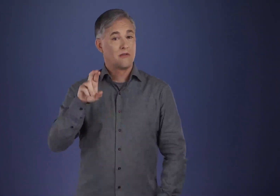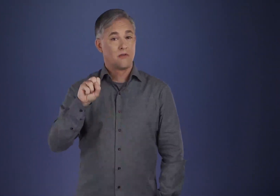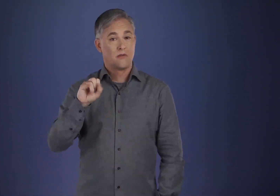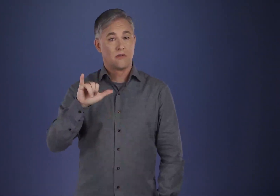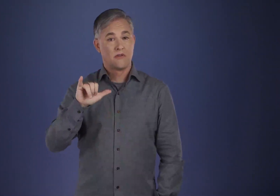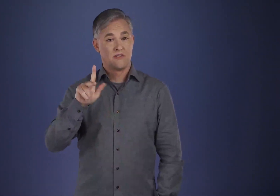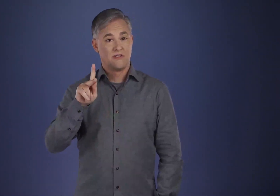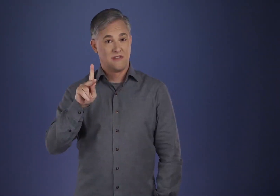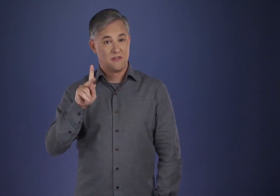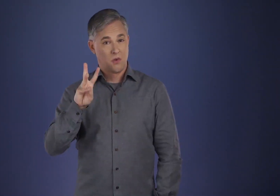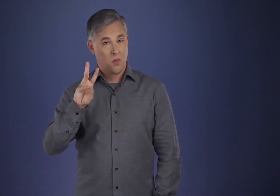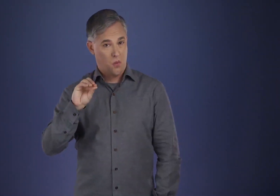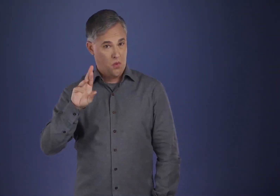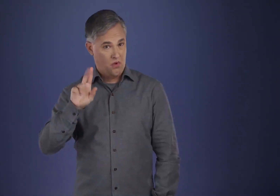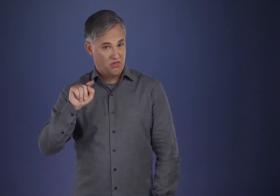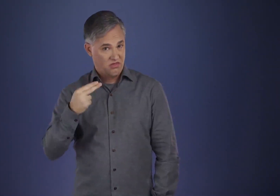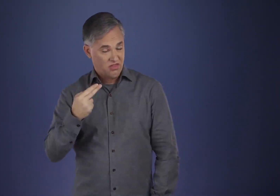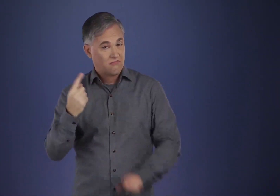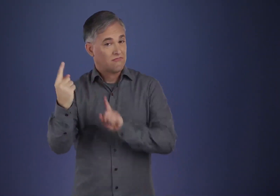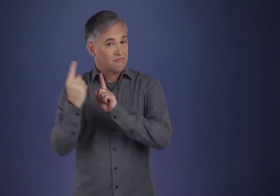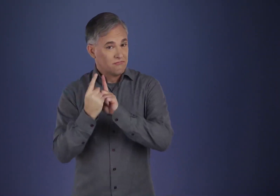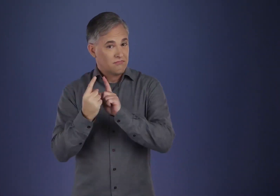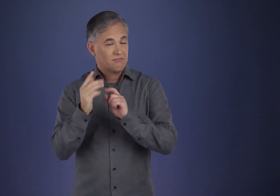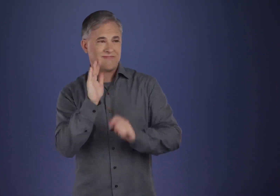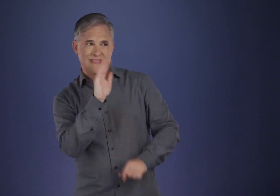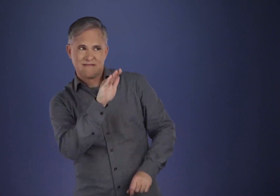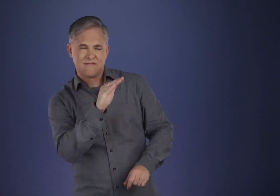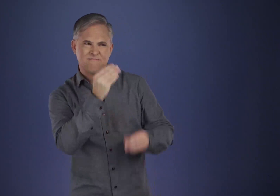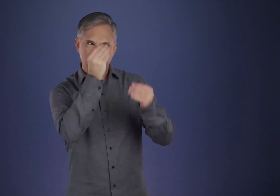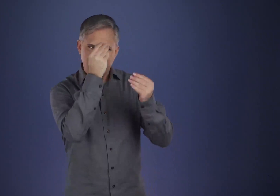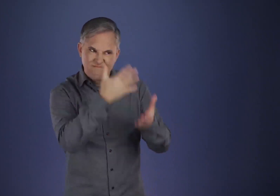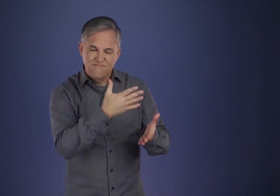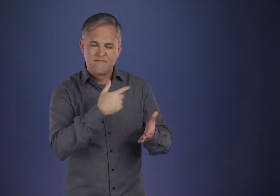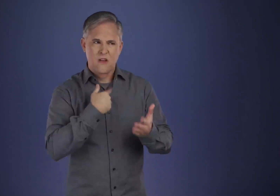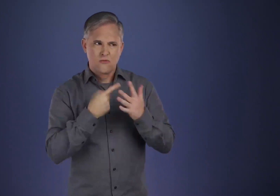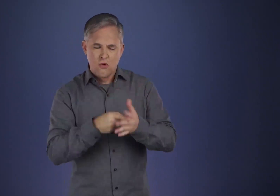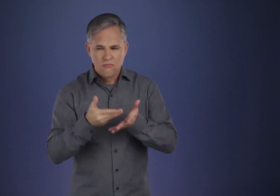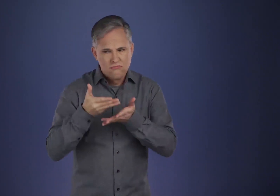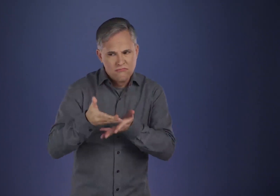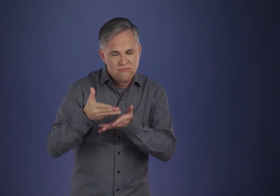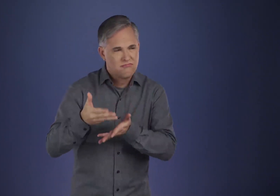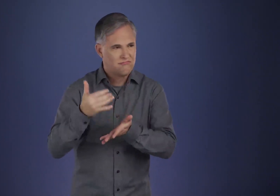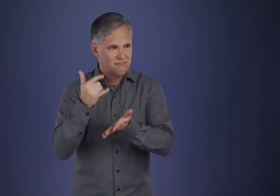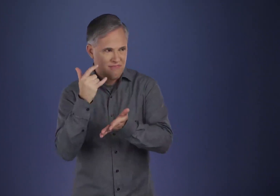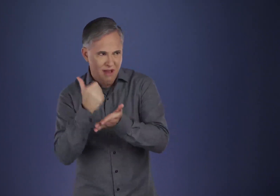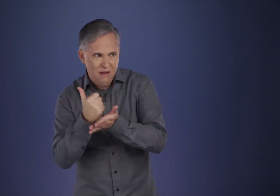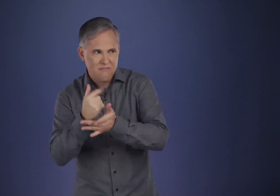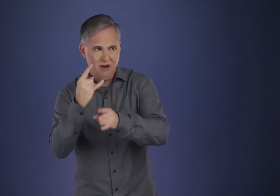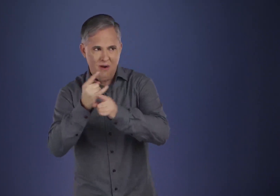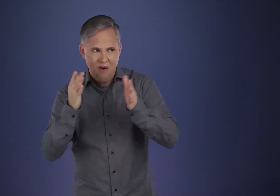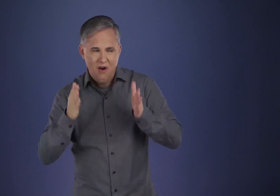Three years ago, when my head doctor, Silkworth, began to tell me of the idea of helping drunks by spirituality,